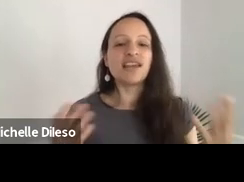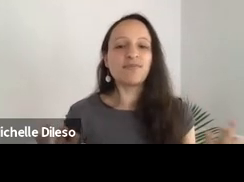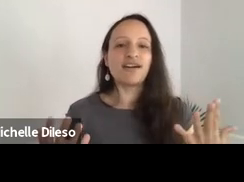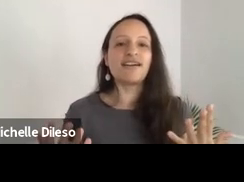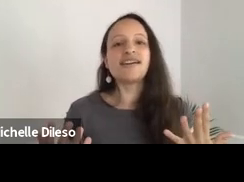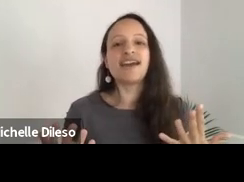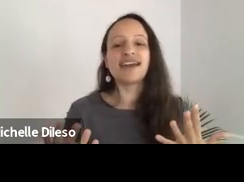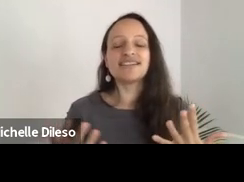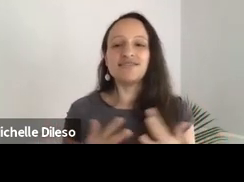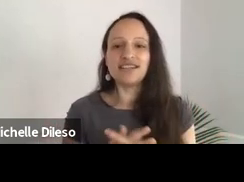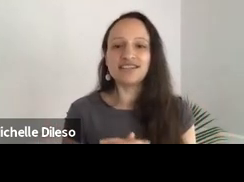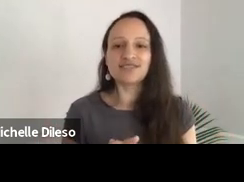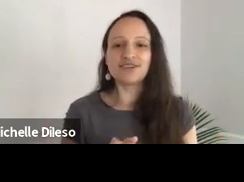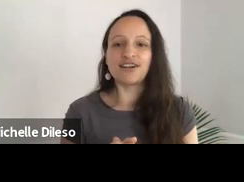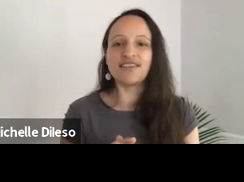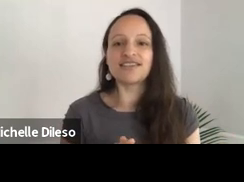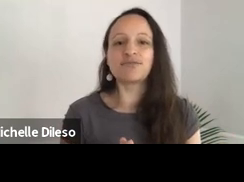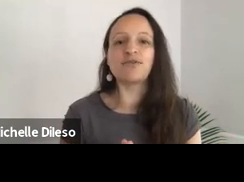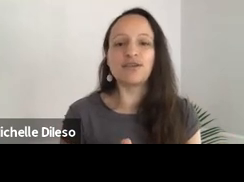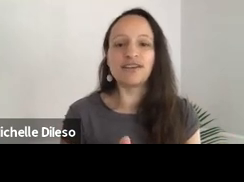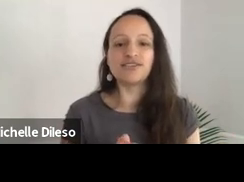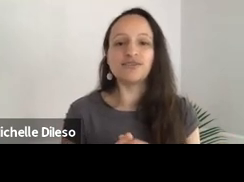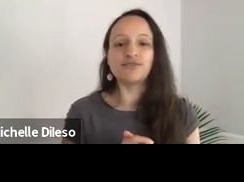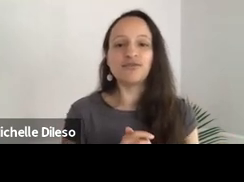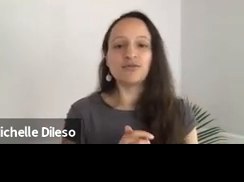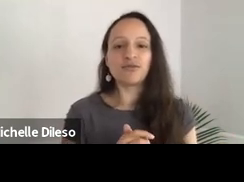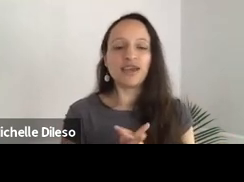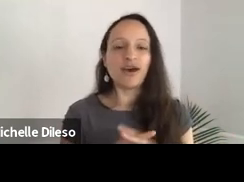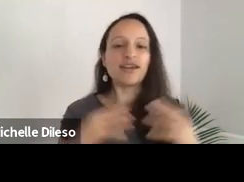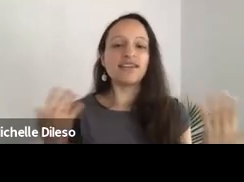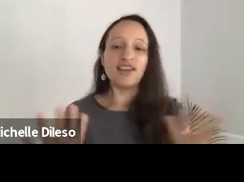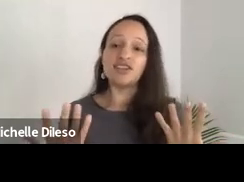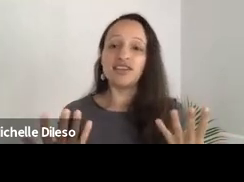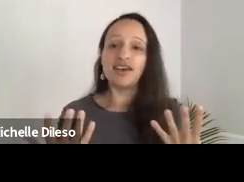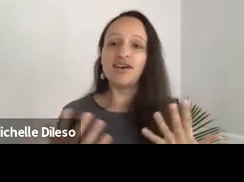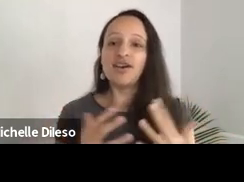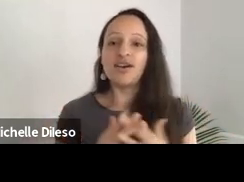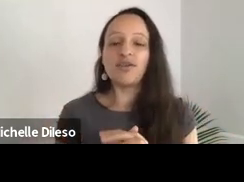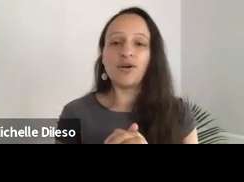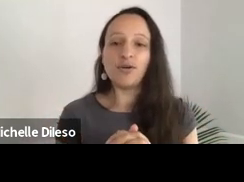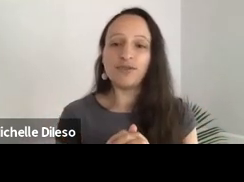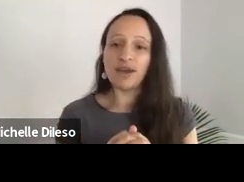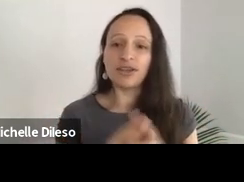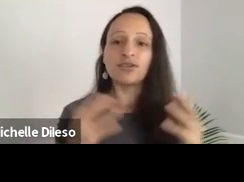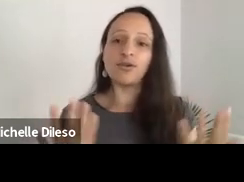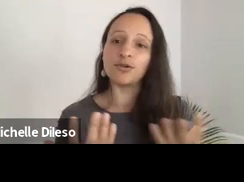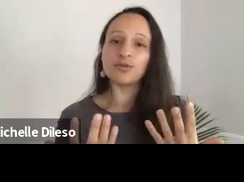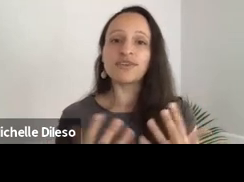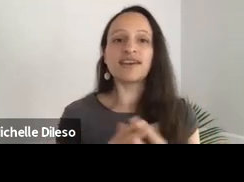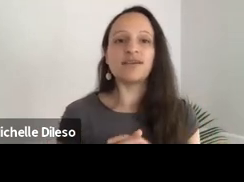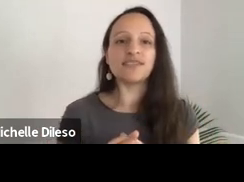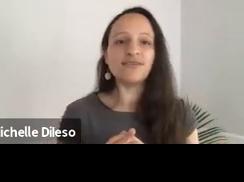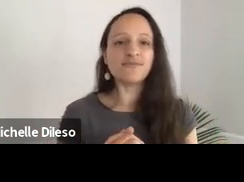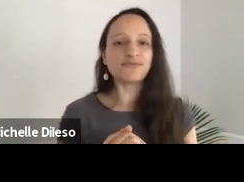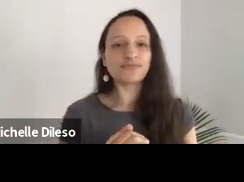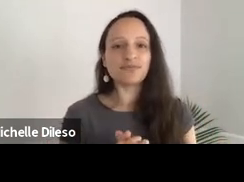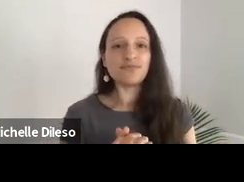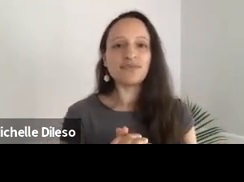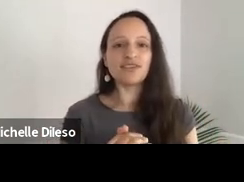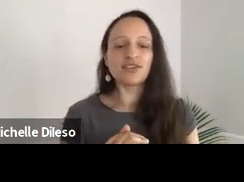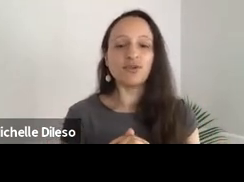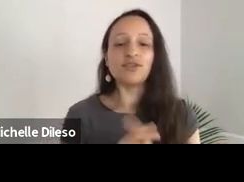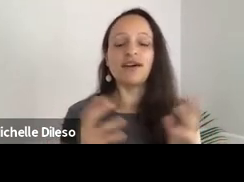When we're setting up our activities for this we really want to think about engaging the whole family or the whole group that comes in.